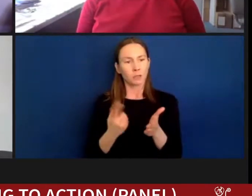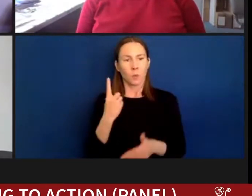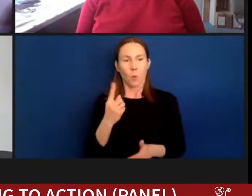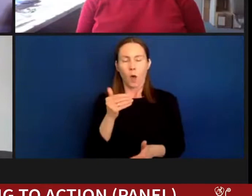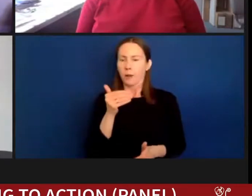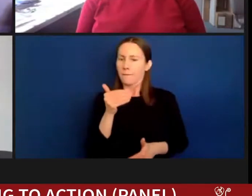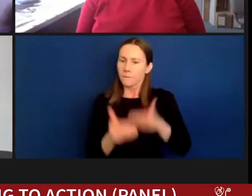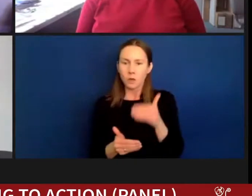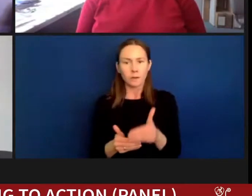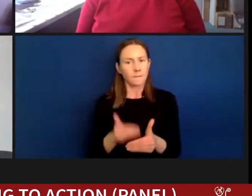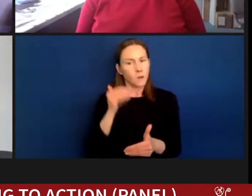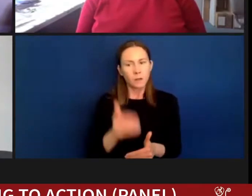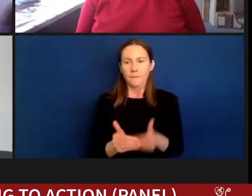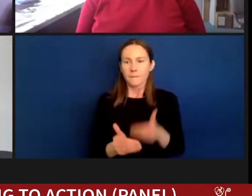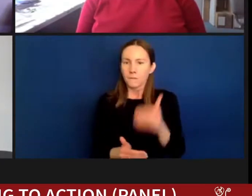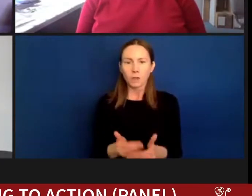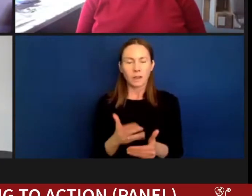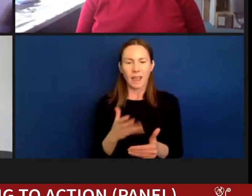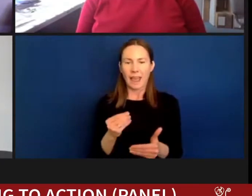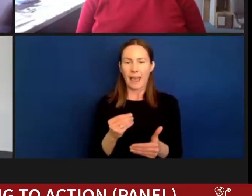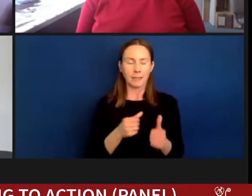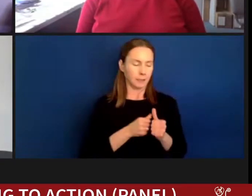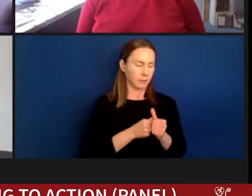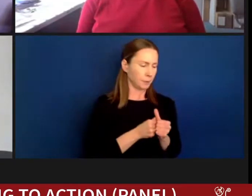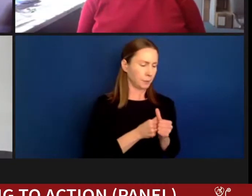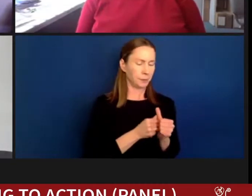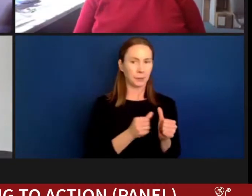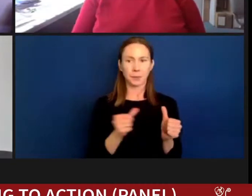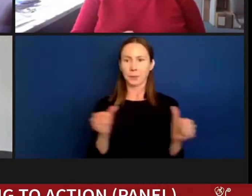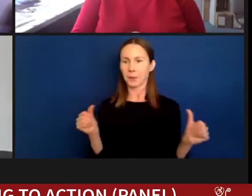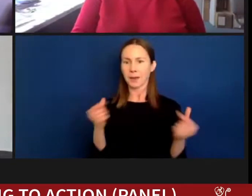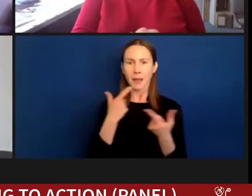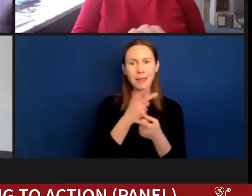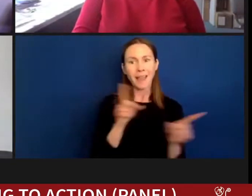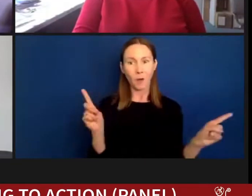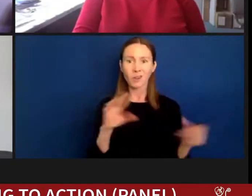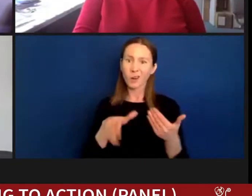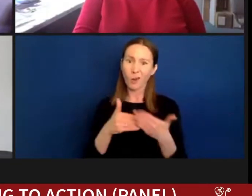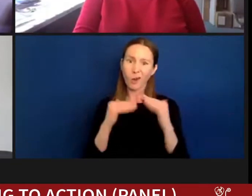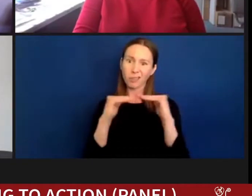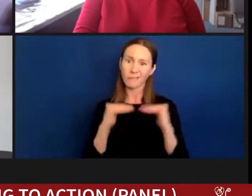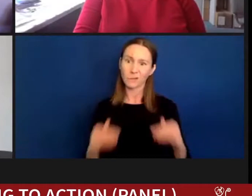and coming out of the closet at all the levels we’ve been talking about.